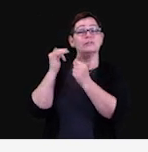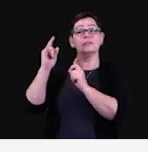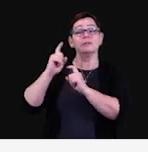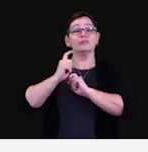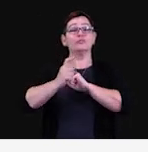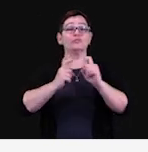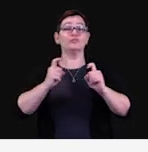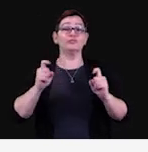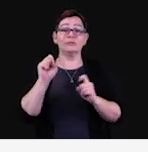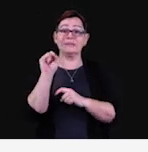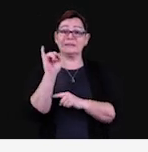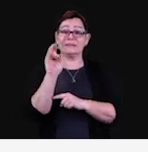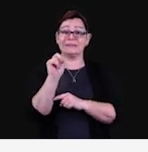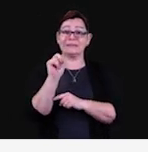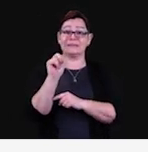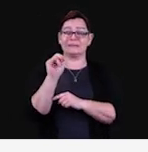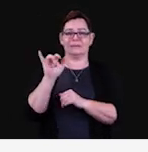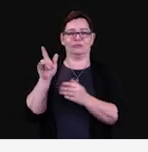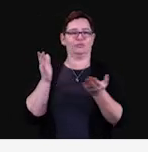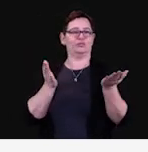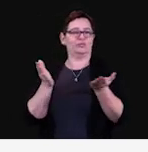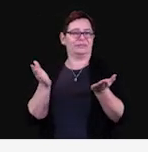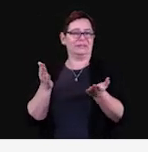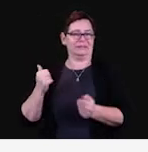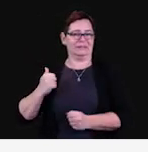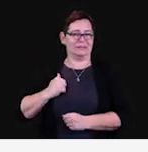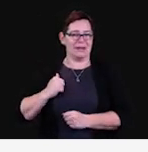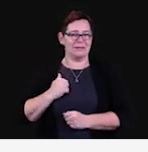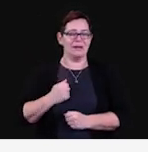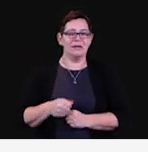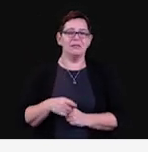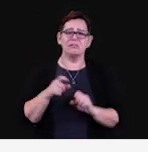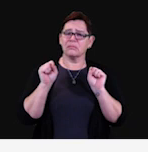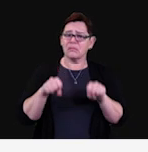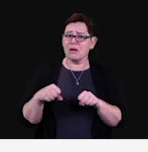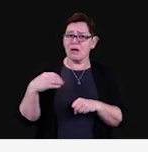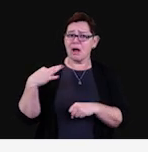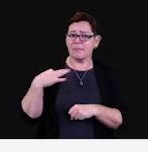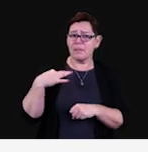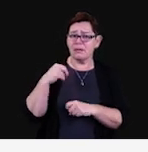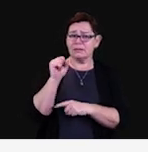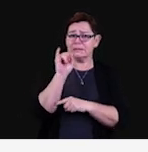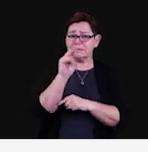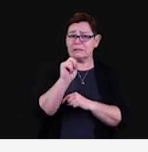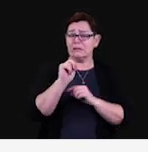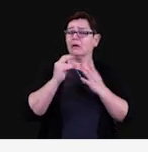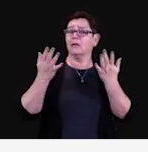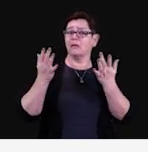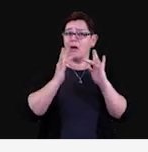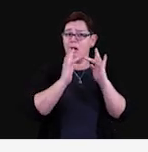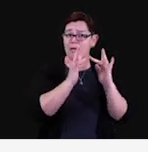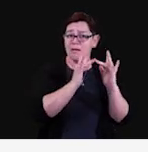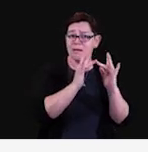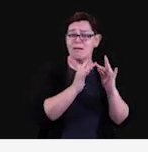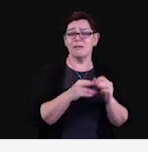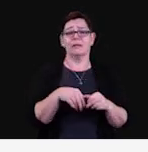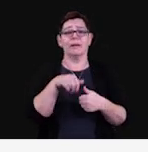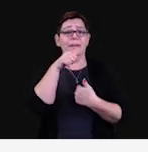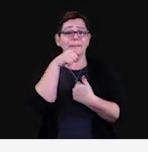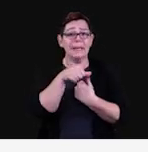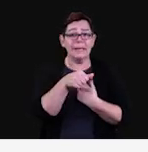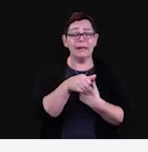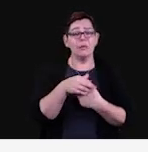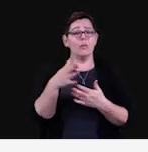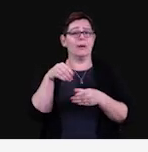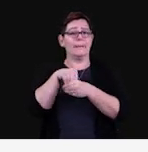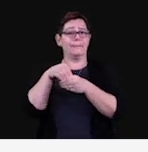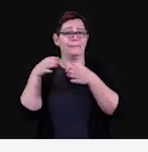To find a Service Canada office, visit canada.ca/service-canada-office